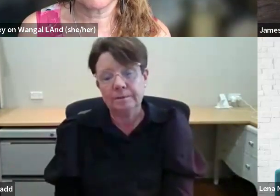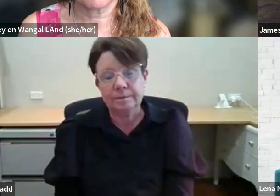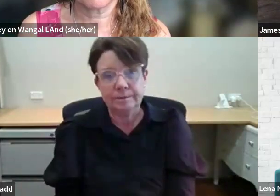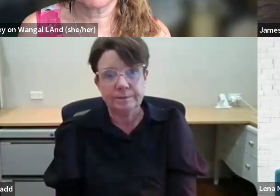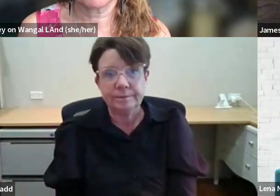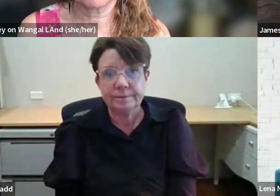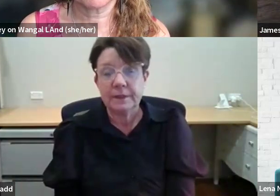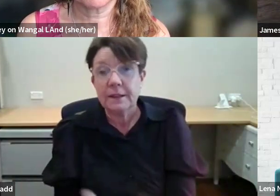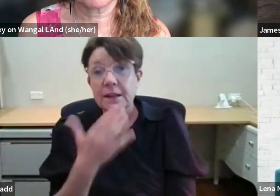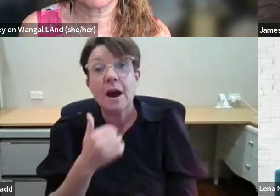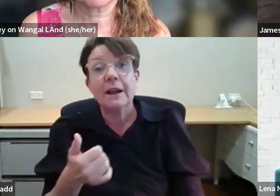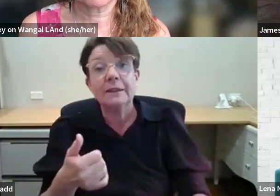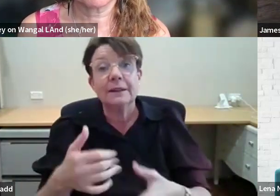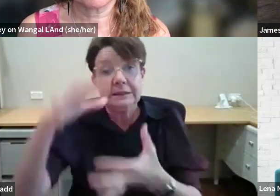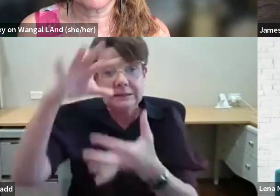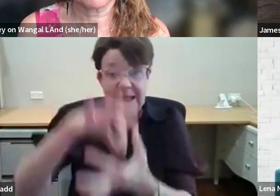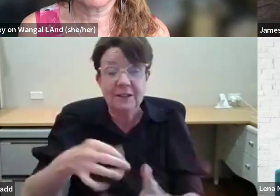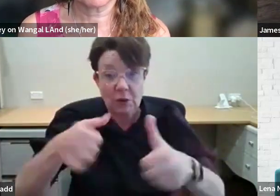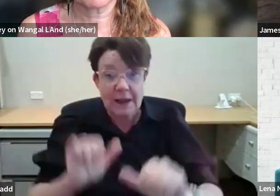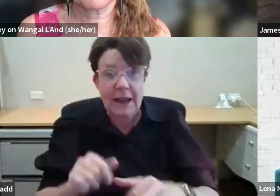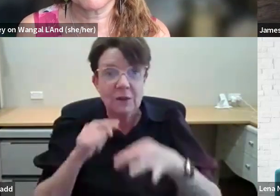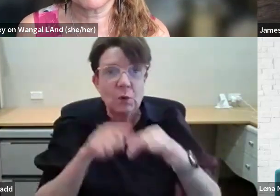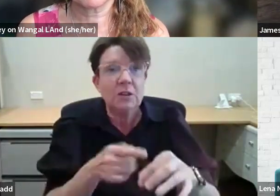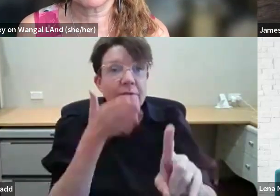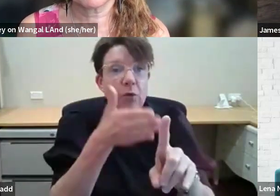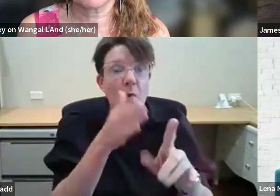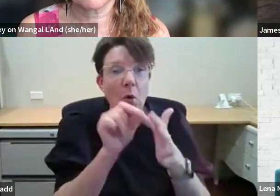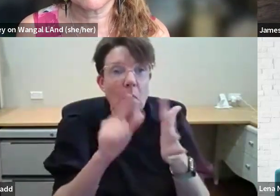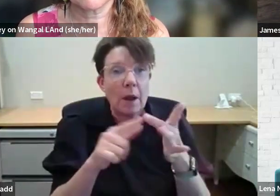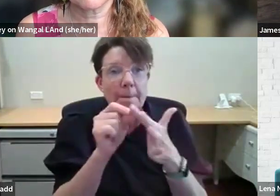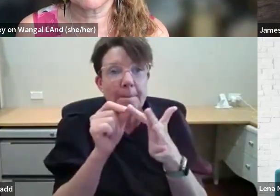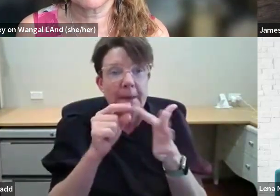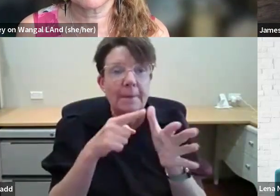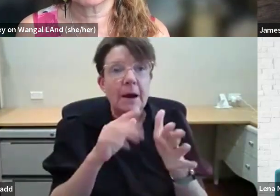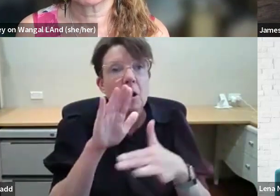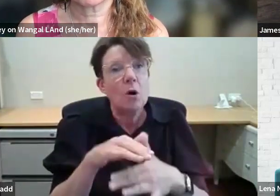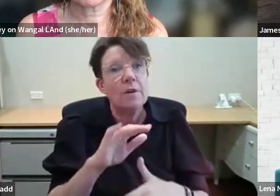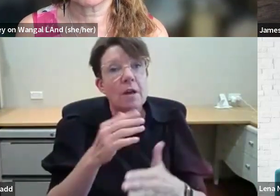how can power dynamics impact efforts to address the climate crisis within creative sector organisations and